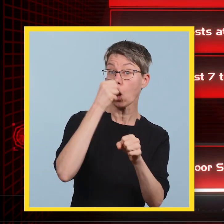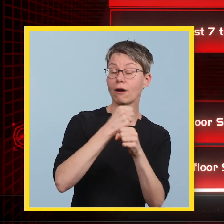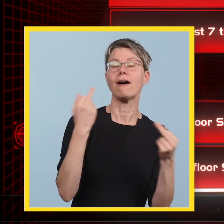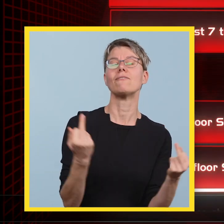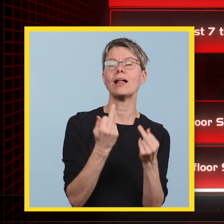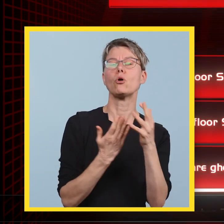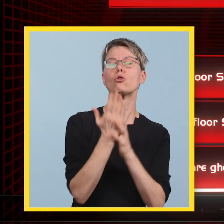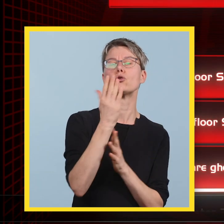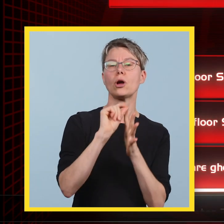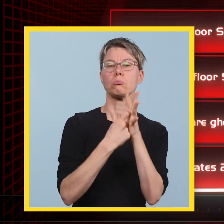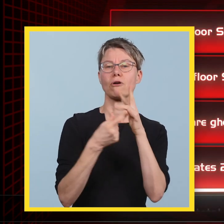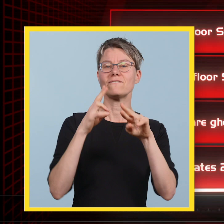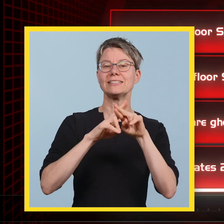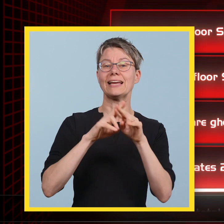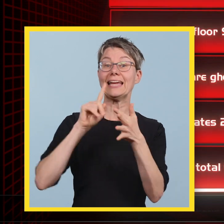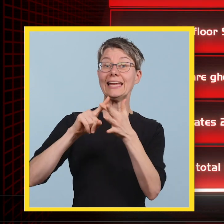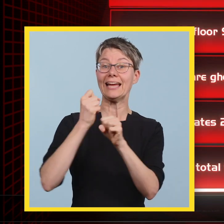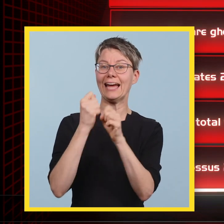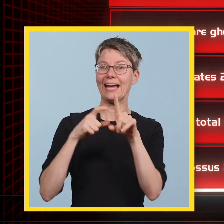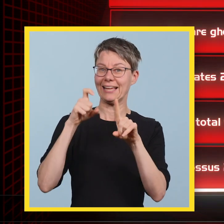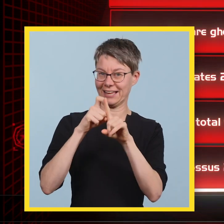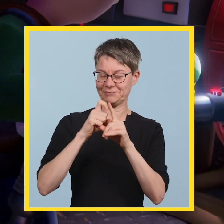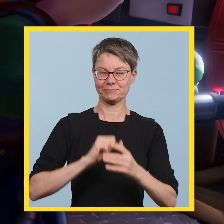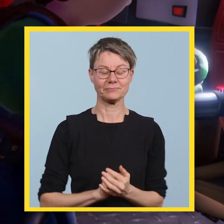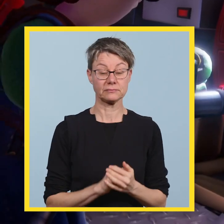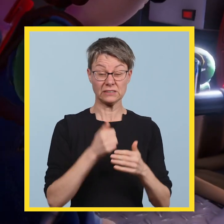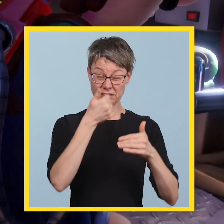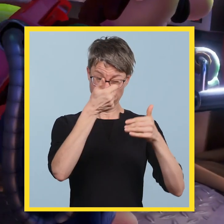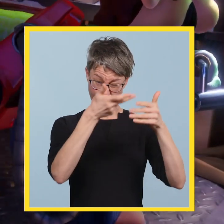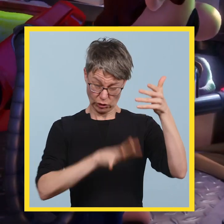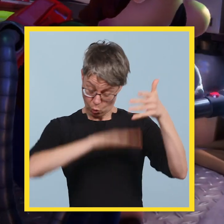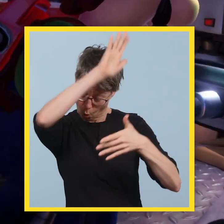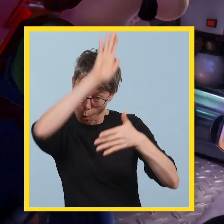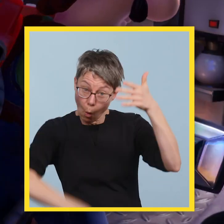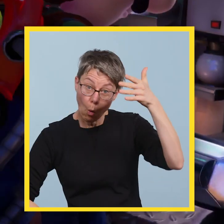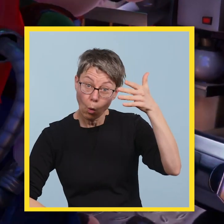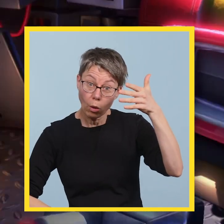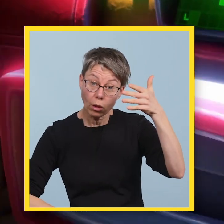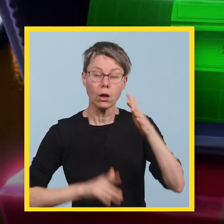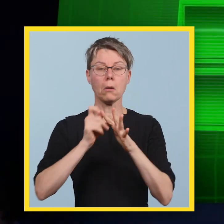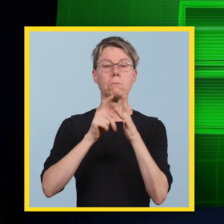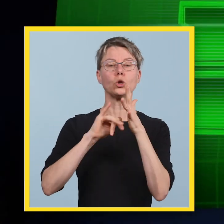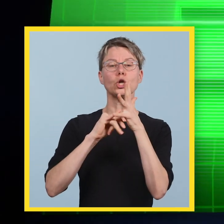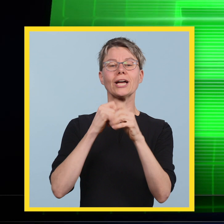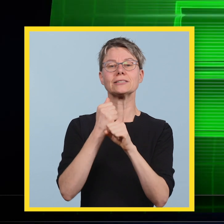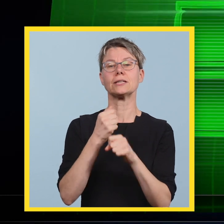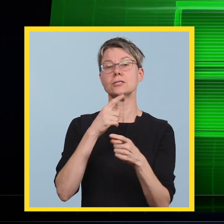which is available via Professor E Gadd's hotline. Once you've completed them all, the poltergust type G will be available